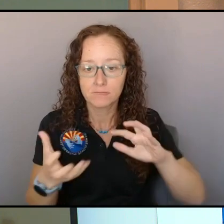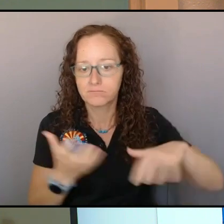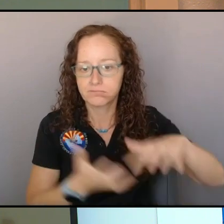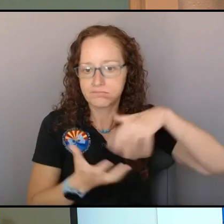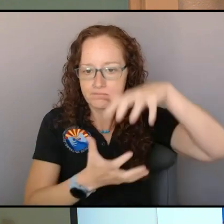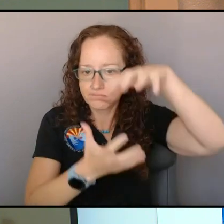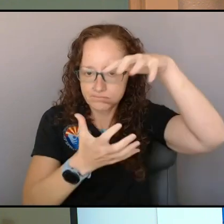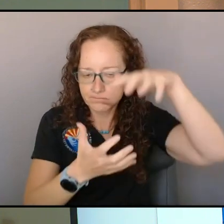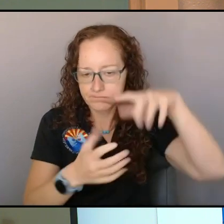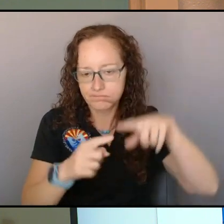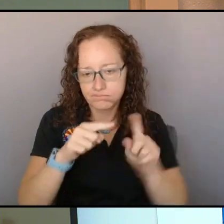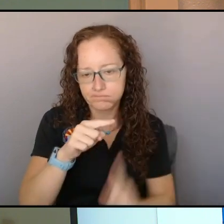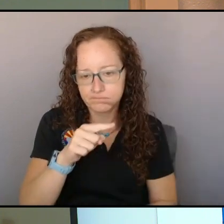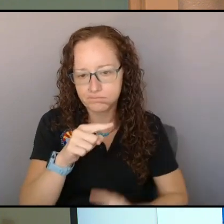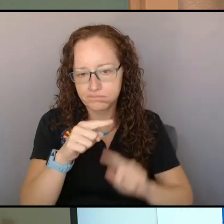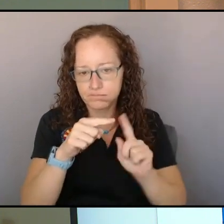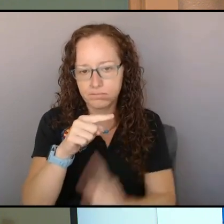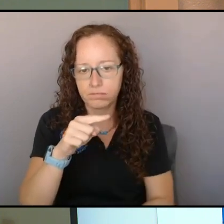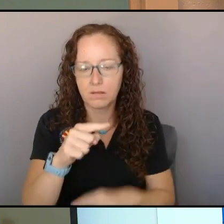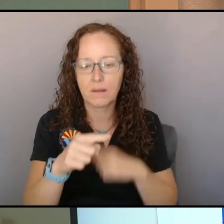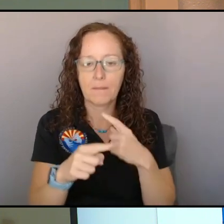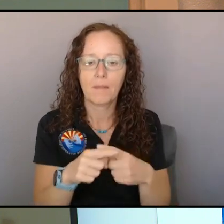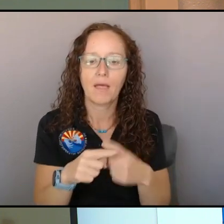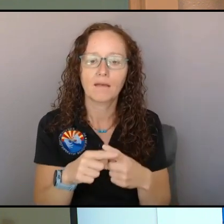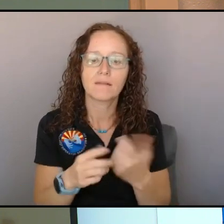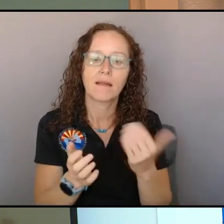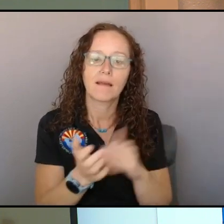around yet another frontal passage with northeast and